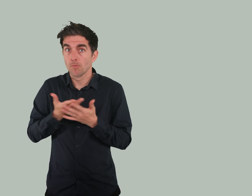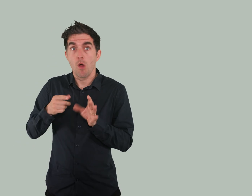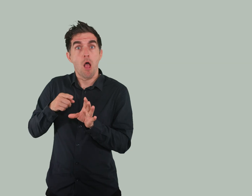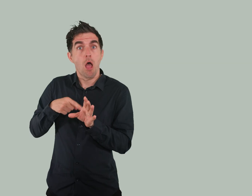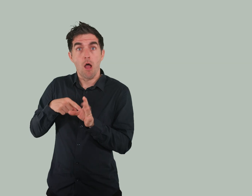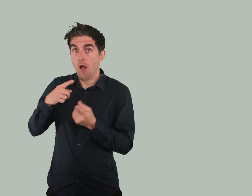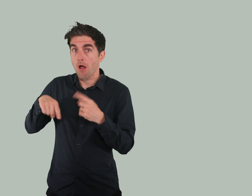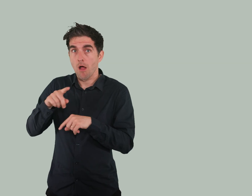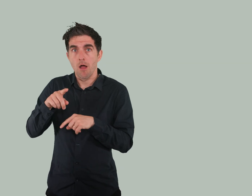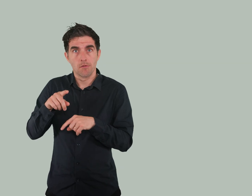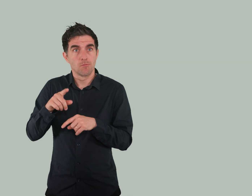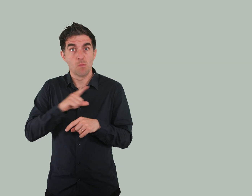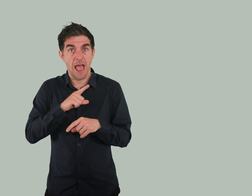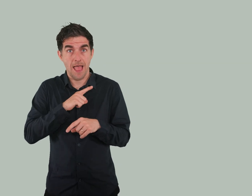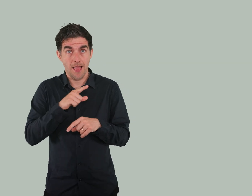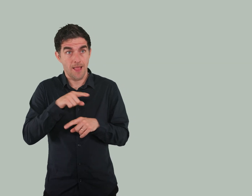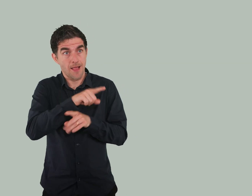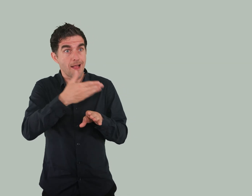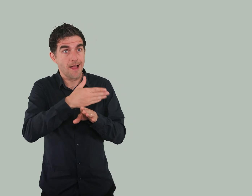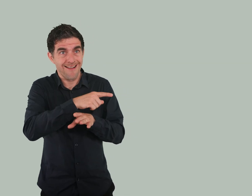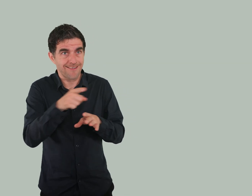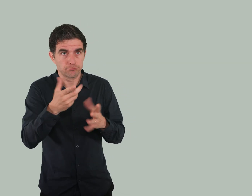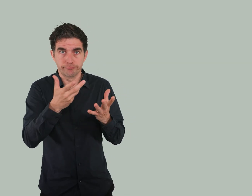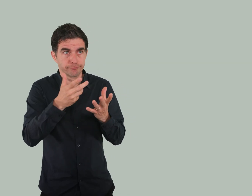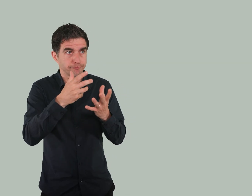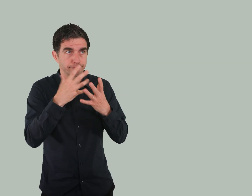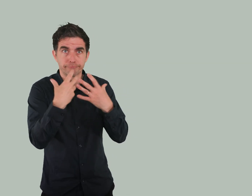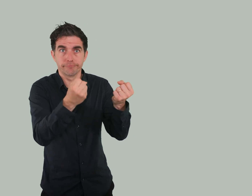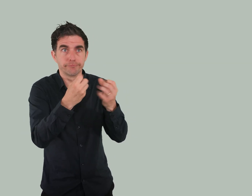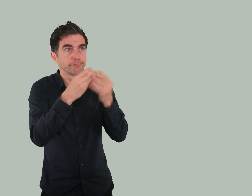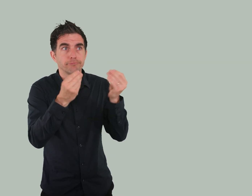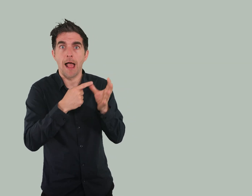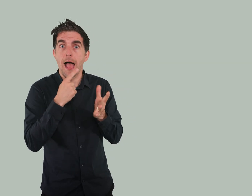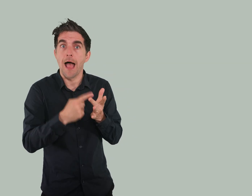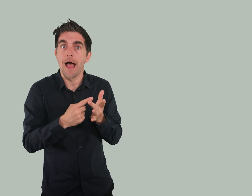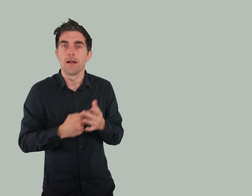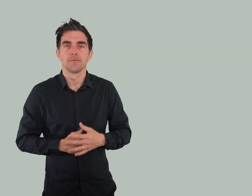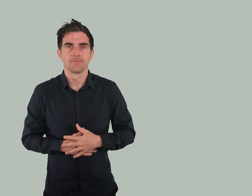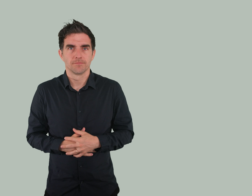for younger workers in more exposed industries.